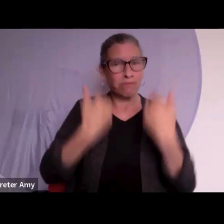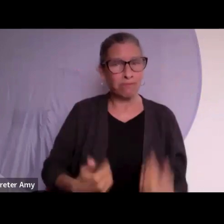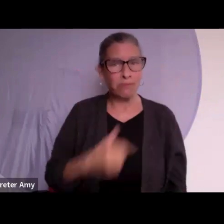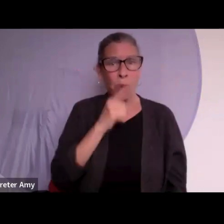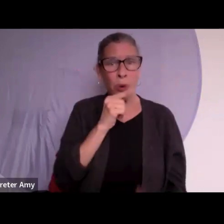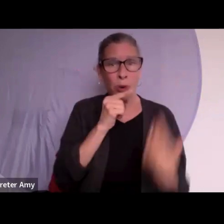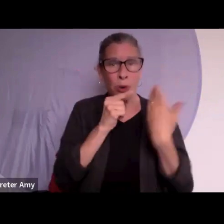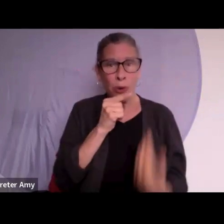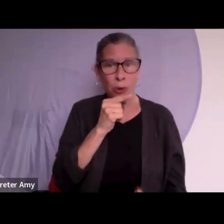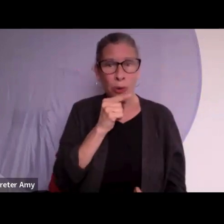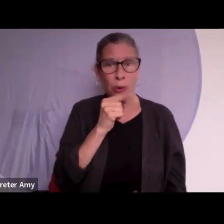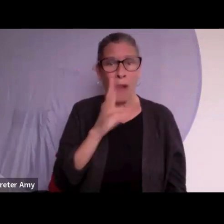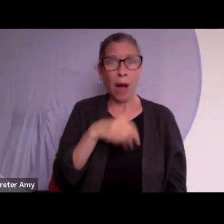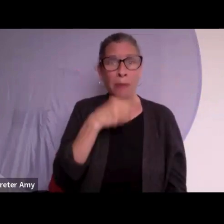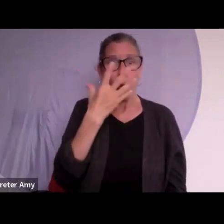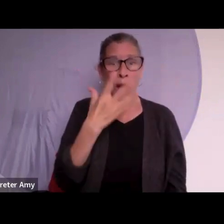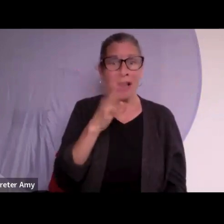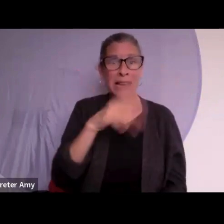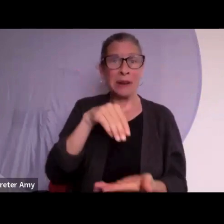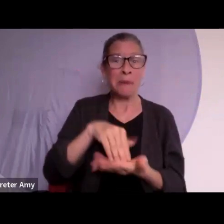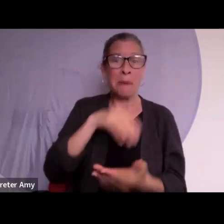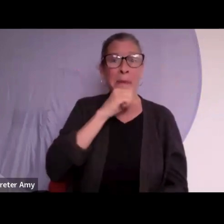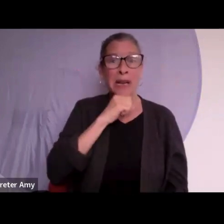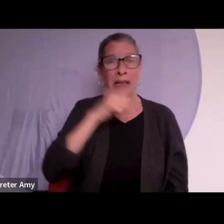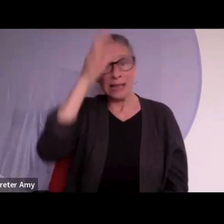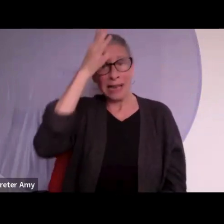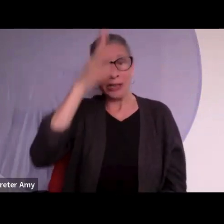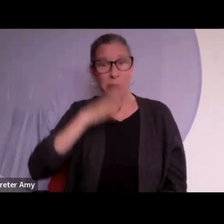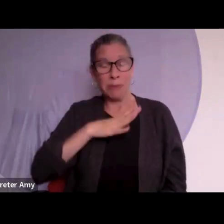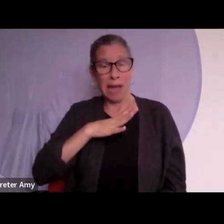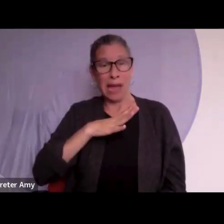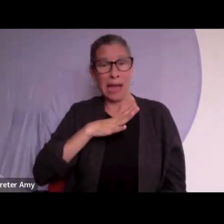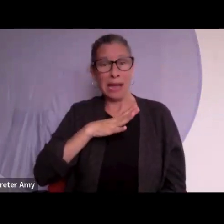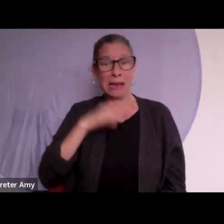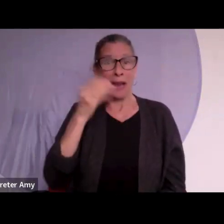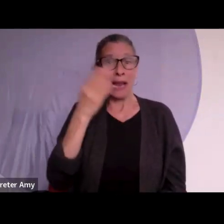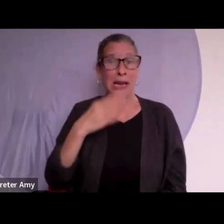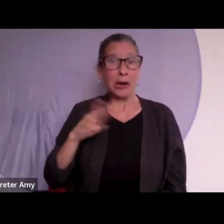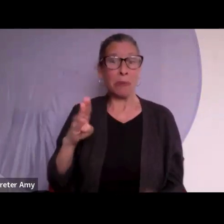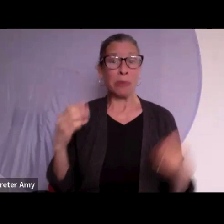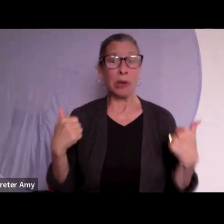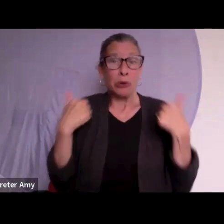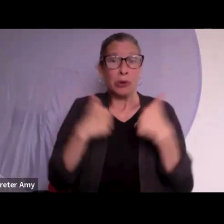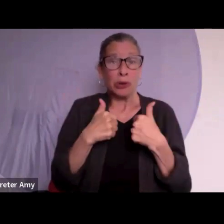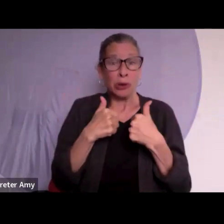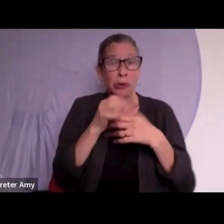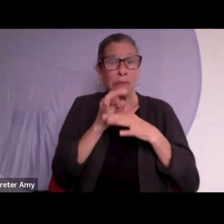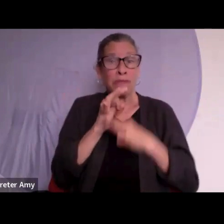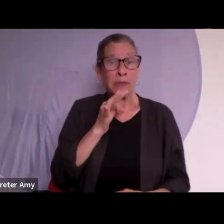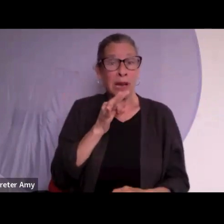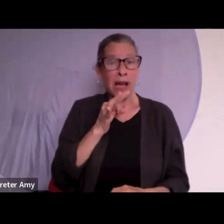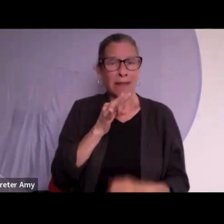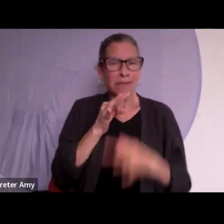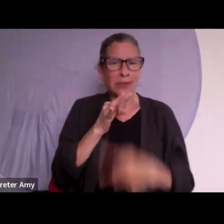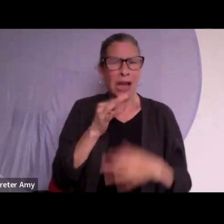white, I think, middle aged male in a blue suit and a blue button down shirt. I usually do not dress this formerly But tonight